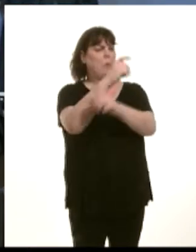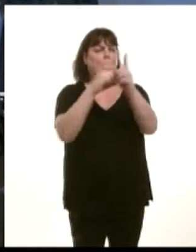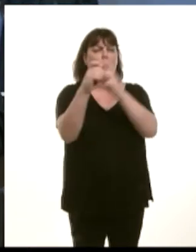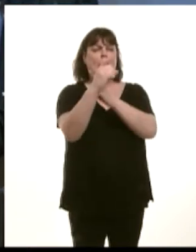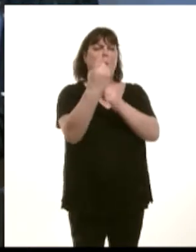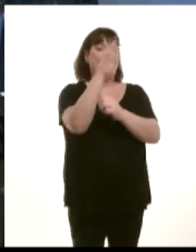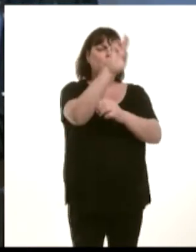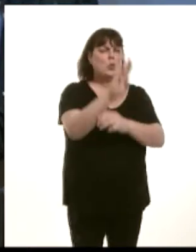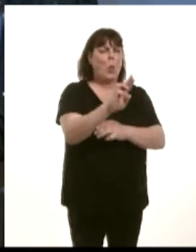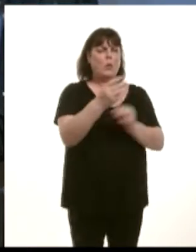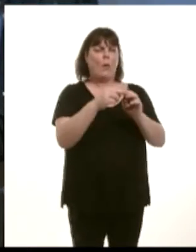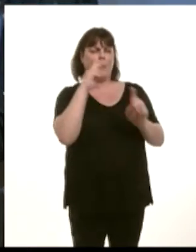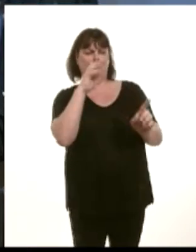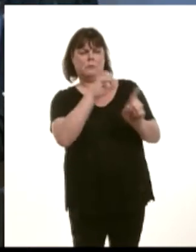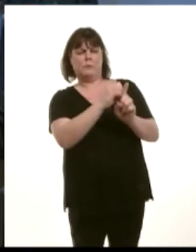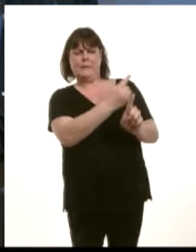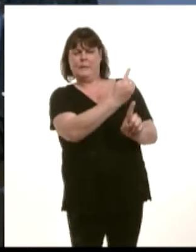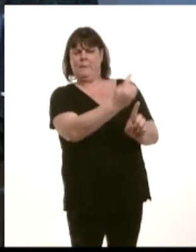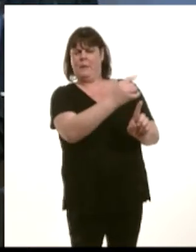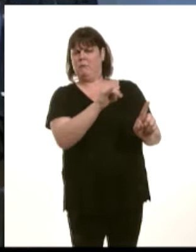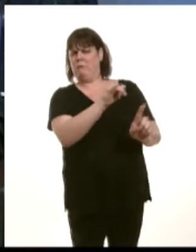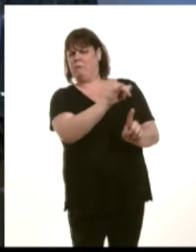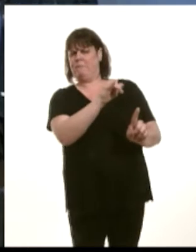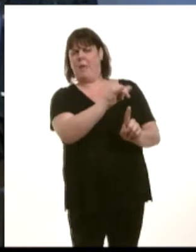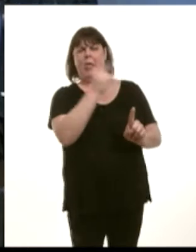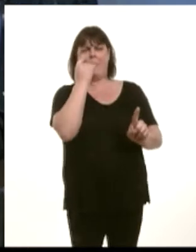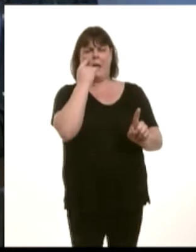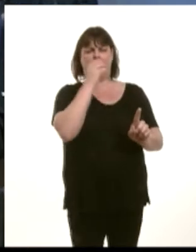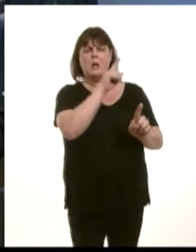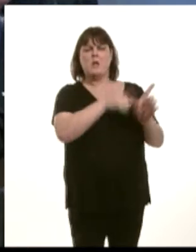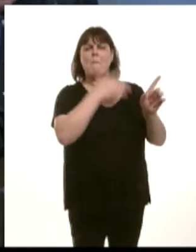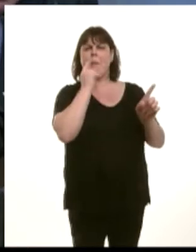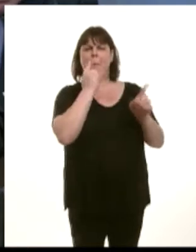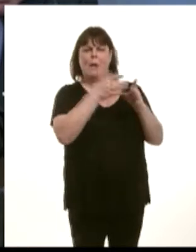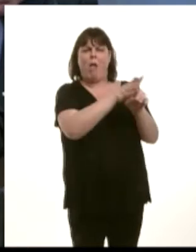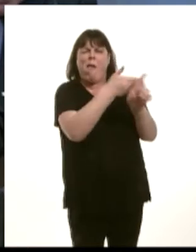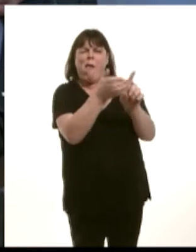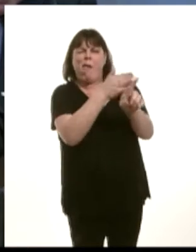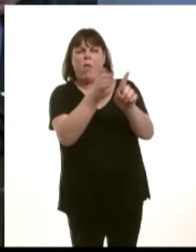actions that they think could lead to radicalisation of young people or the promotion of ideas